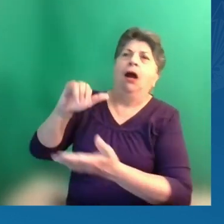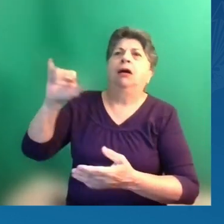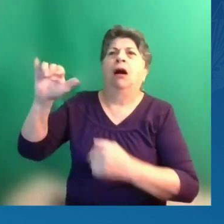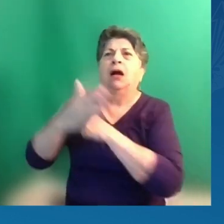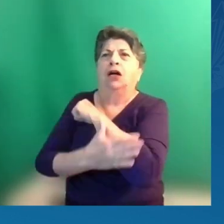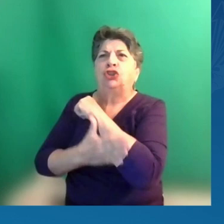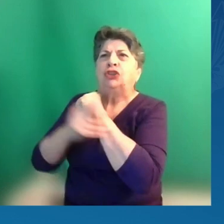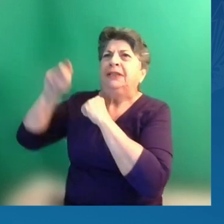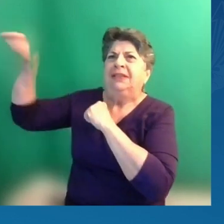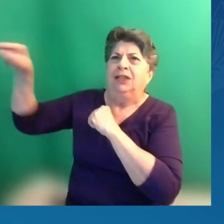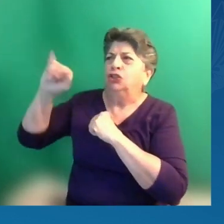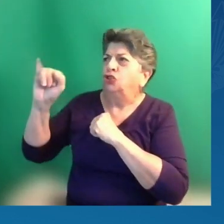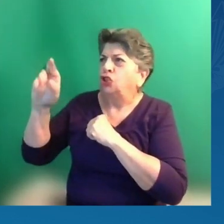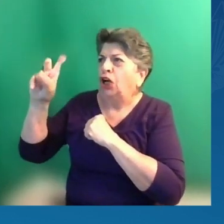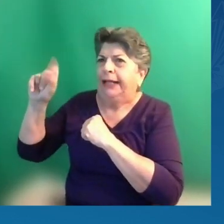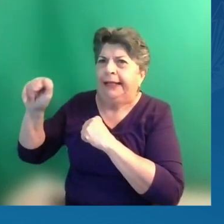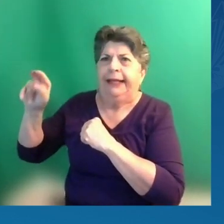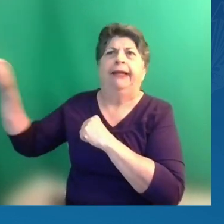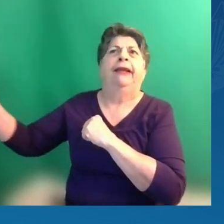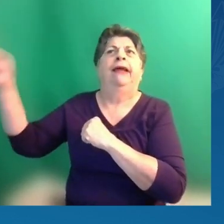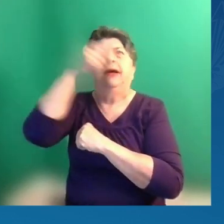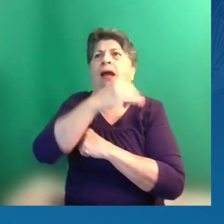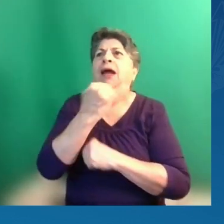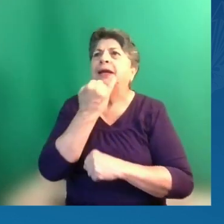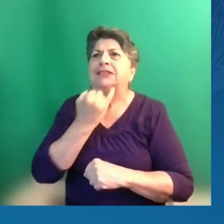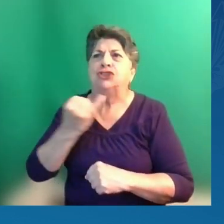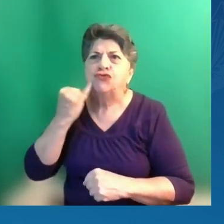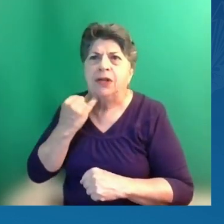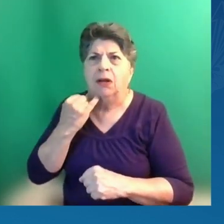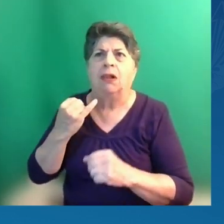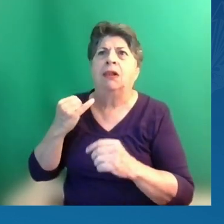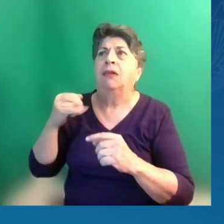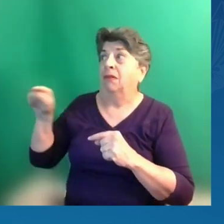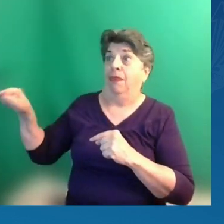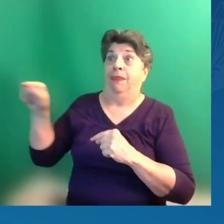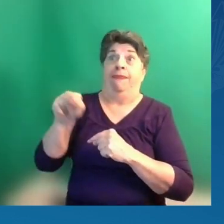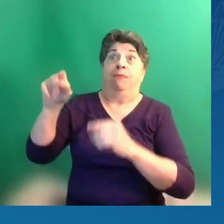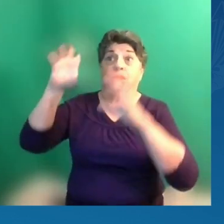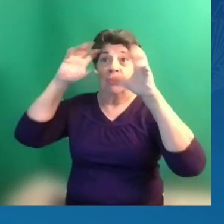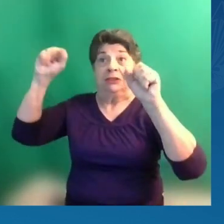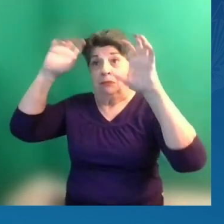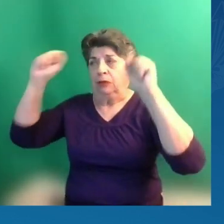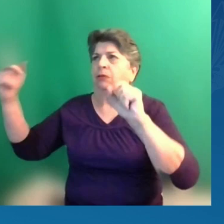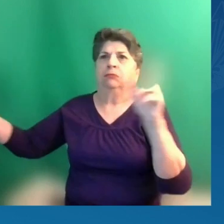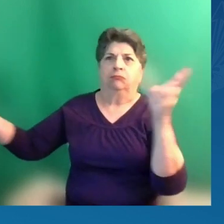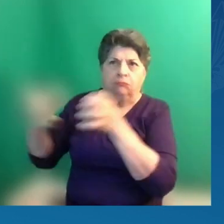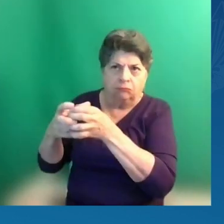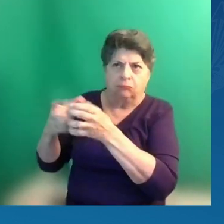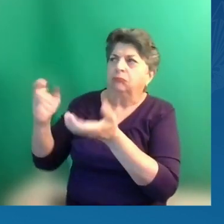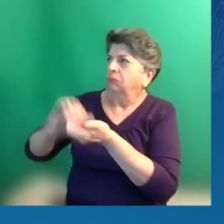Our administration recognizes the urgency of water security, which is why our President, Joe Biden,